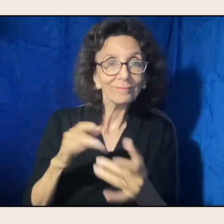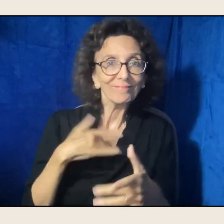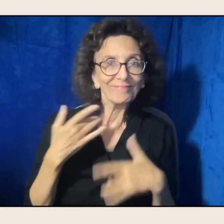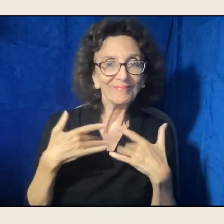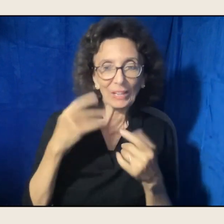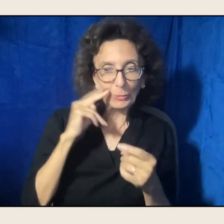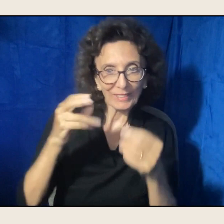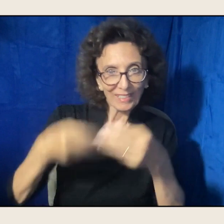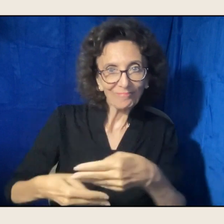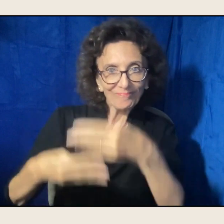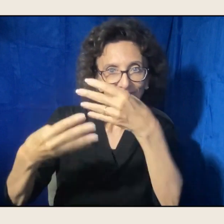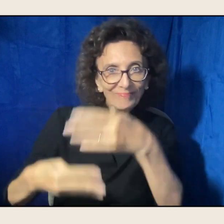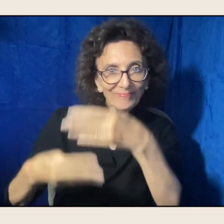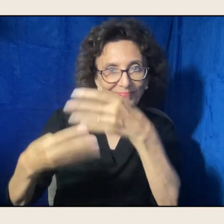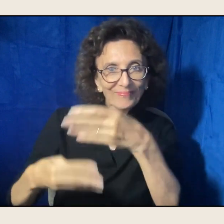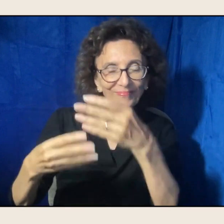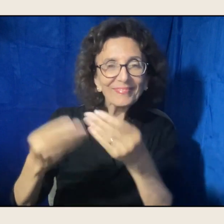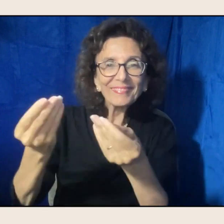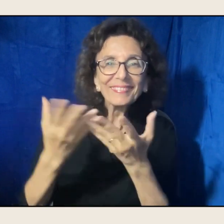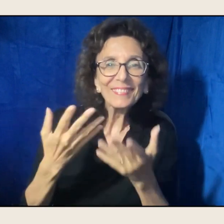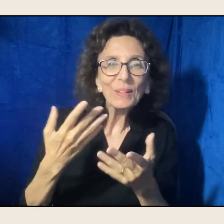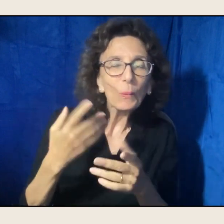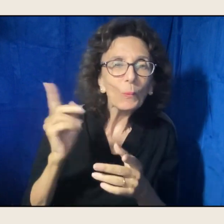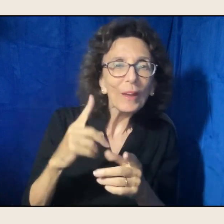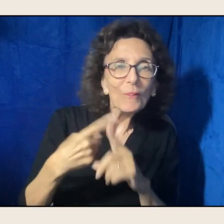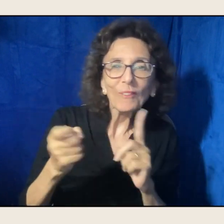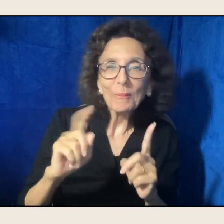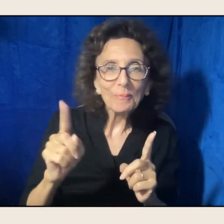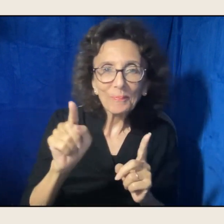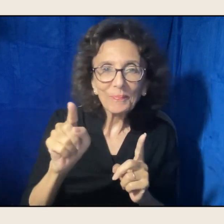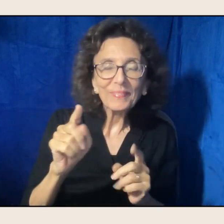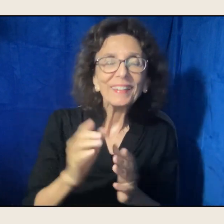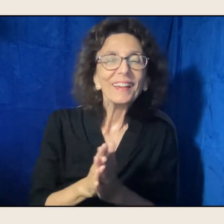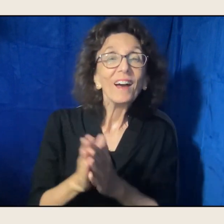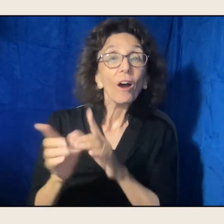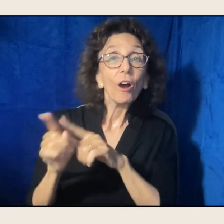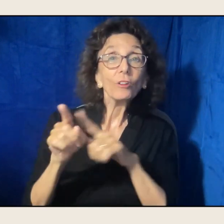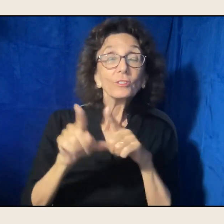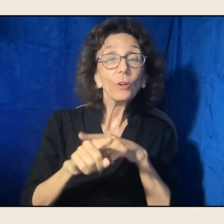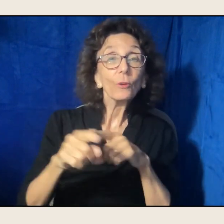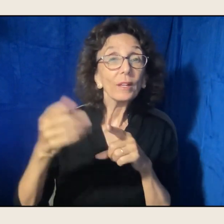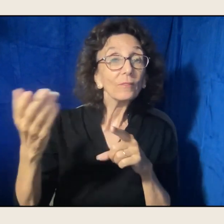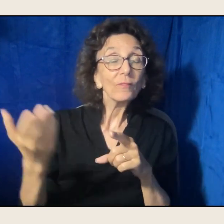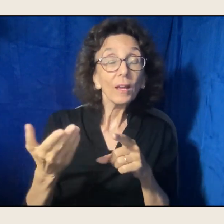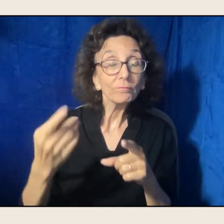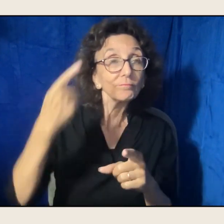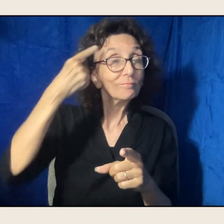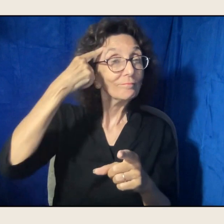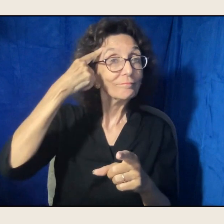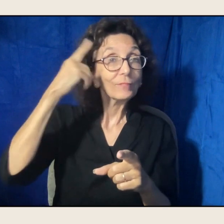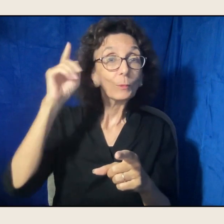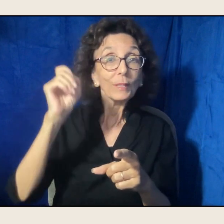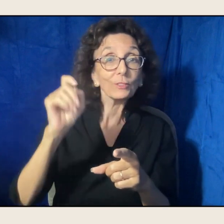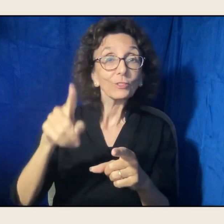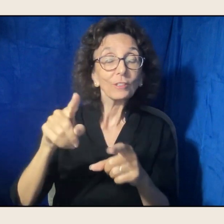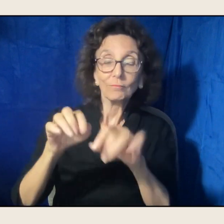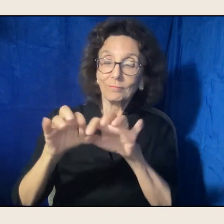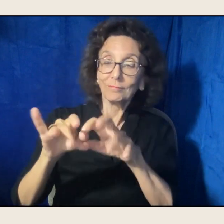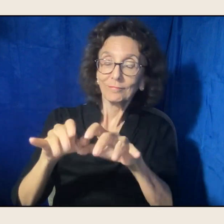and let us know where you're watching from. And we also invite you to post any questions you may have for our audience Q&A at the end of our chat